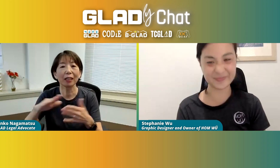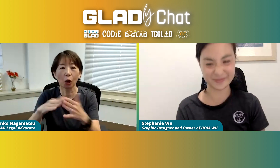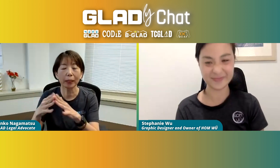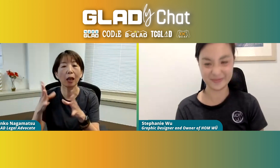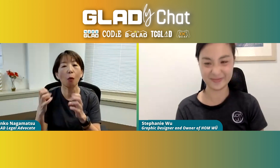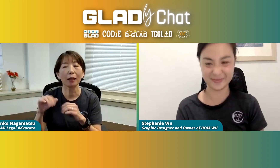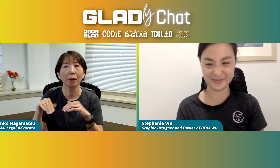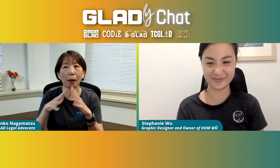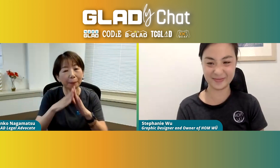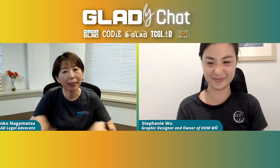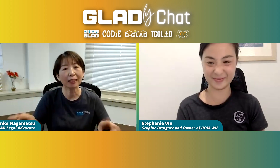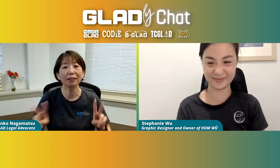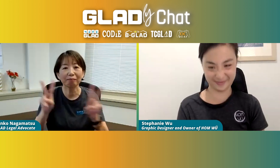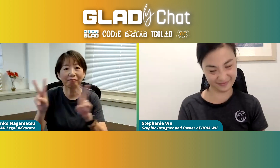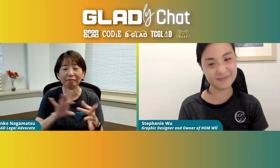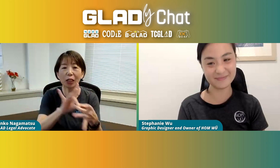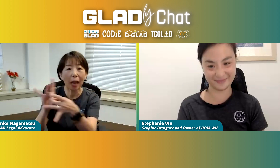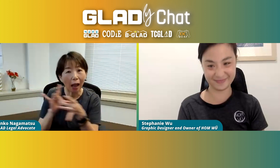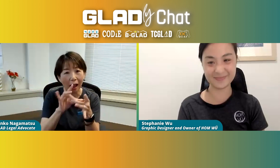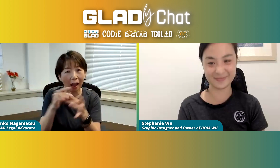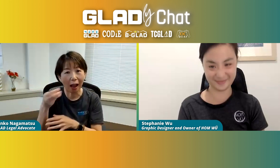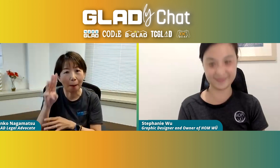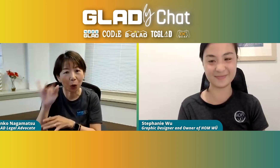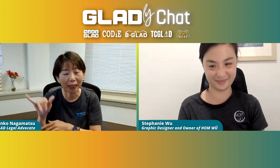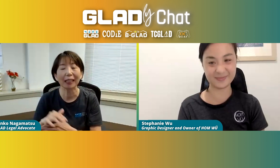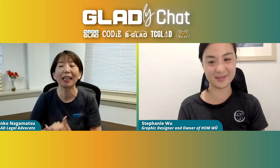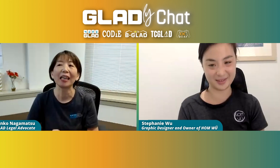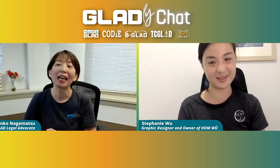We want quiet, peace, and harmony.